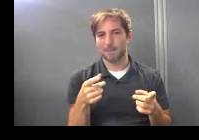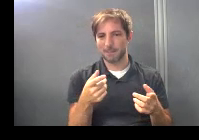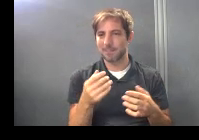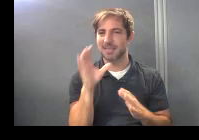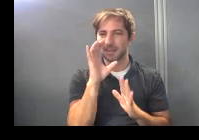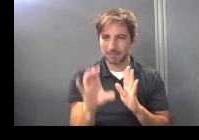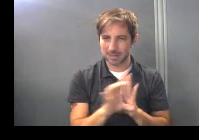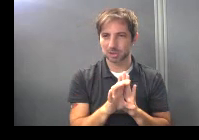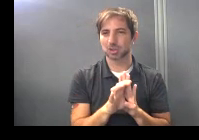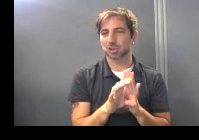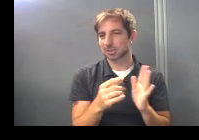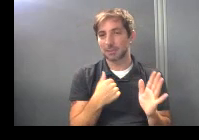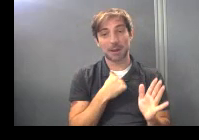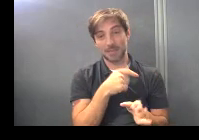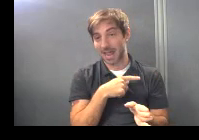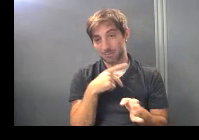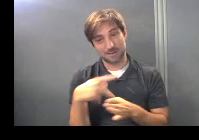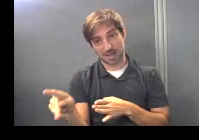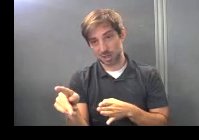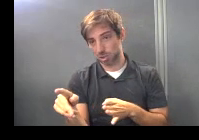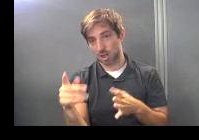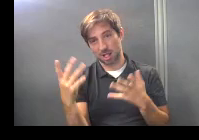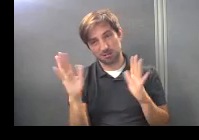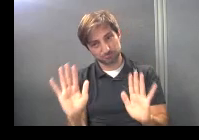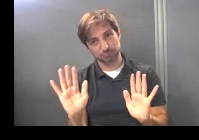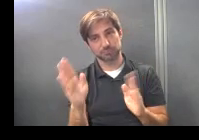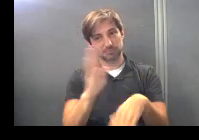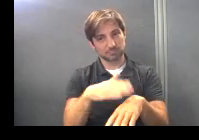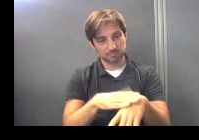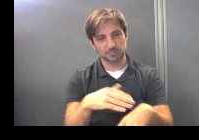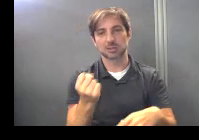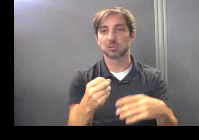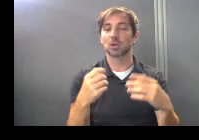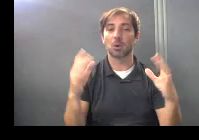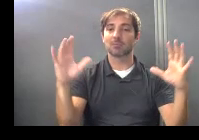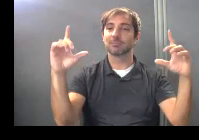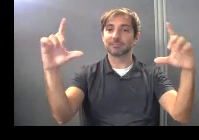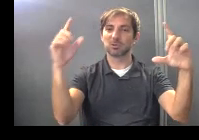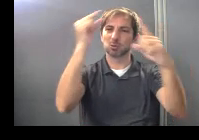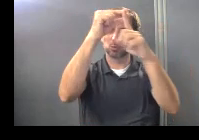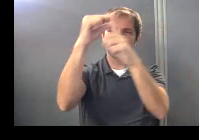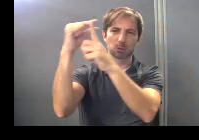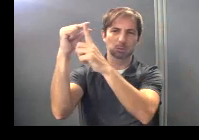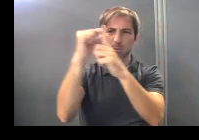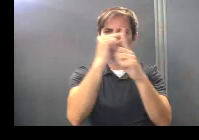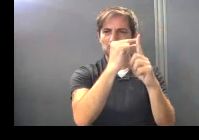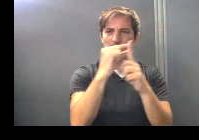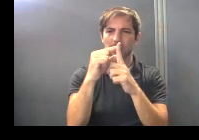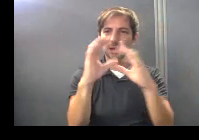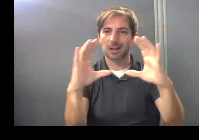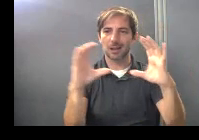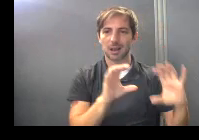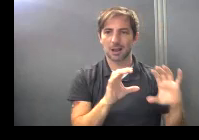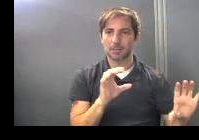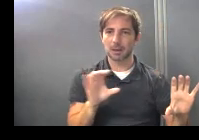I'M NOT A PROFESSIONAL DESCRIBER. AT THE BOTTOM OF THE PAGE THERE IS A PHOTO